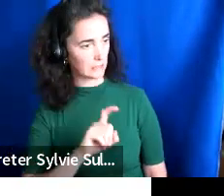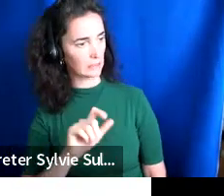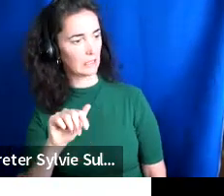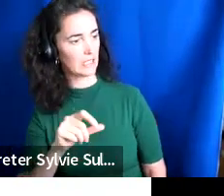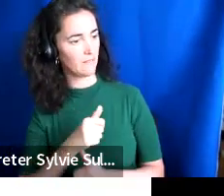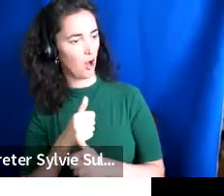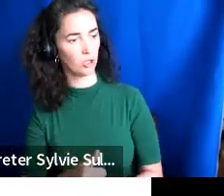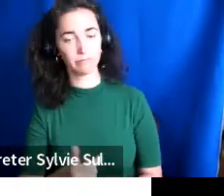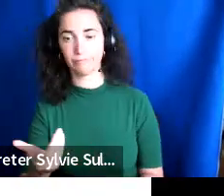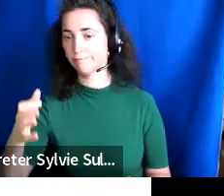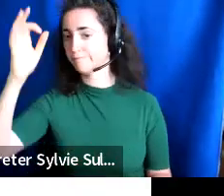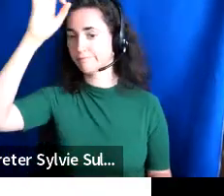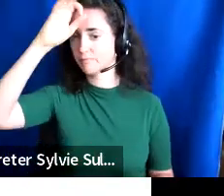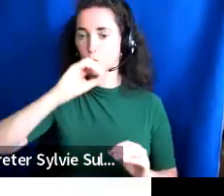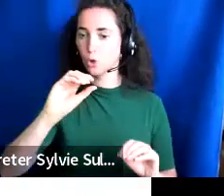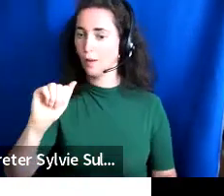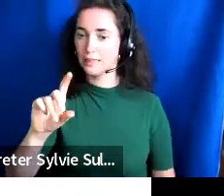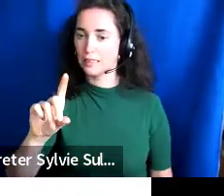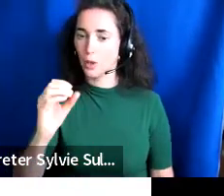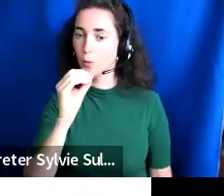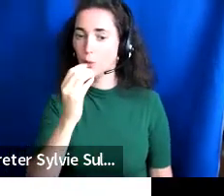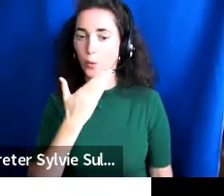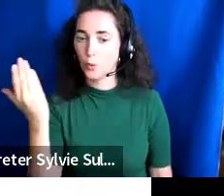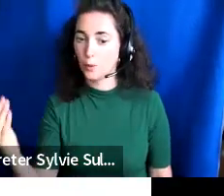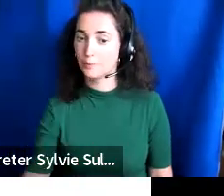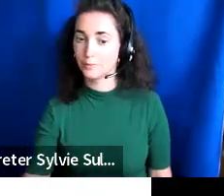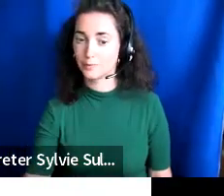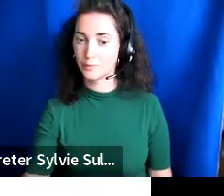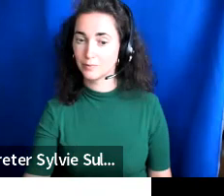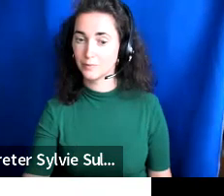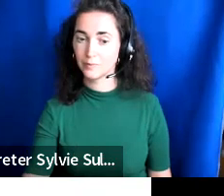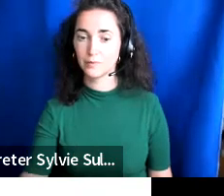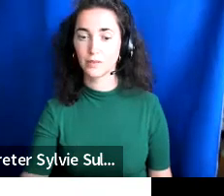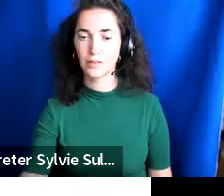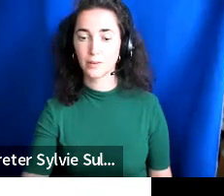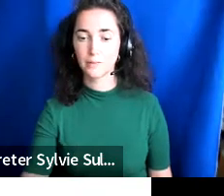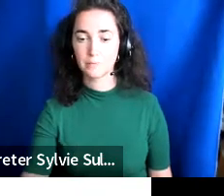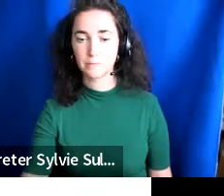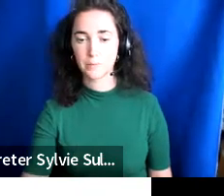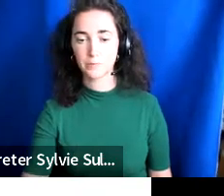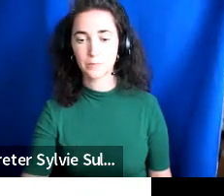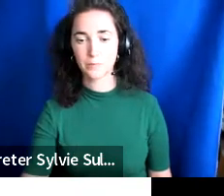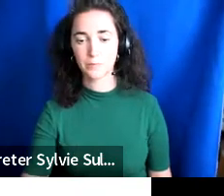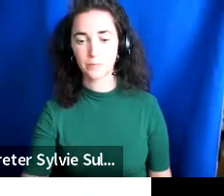Ada did not exist. Okay, So at that time, and even the technology was very limited.